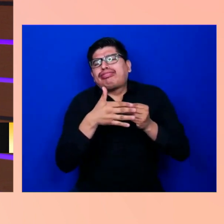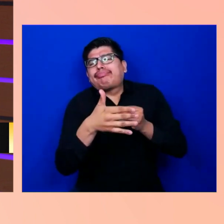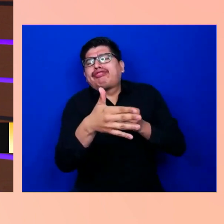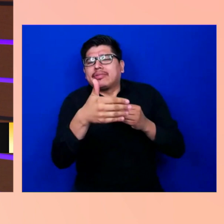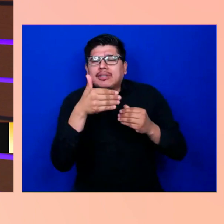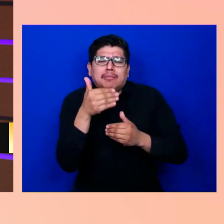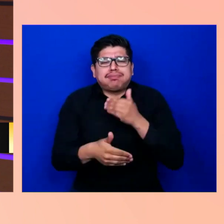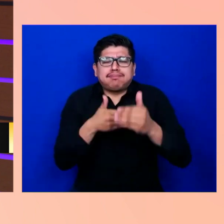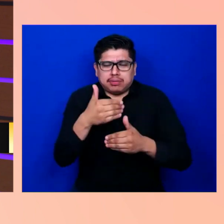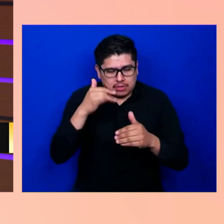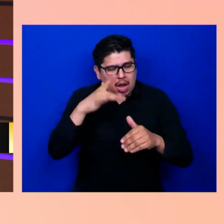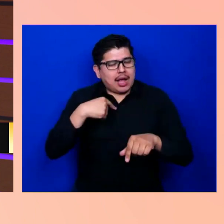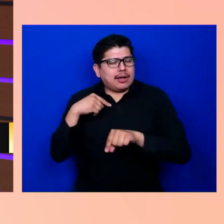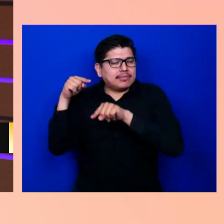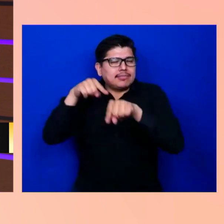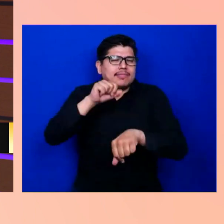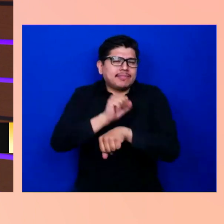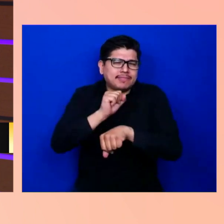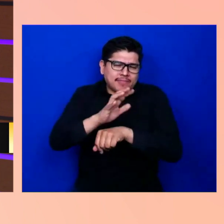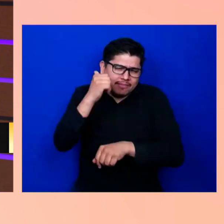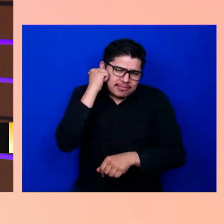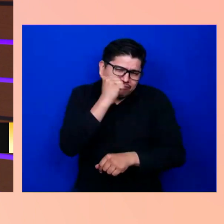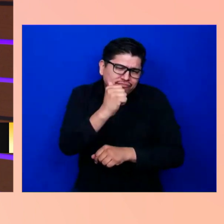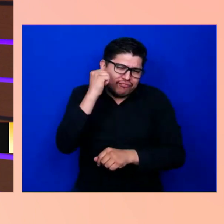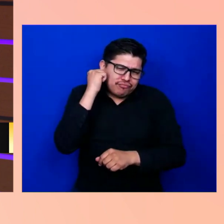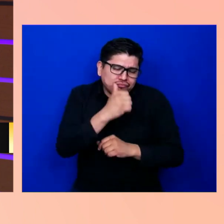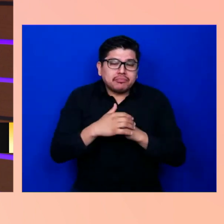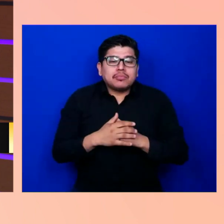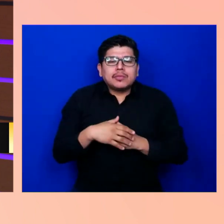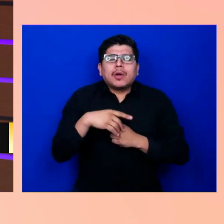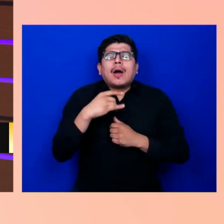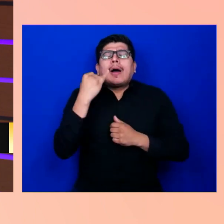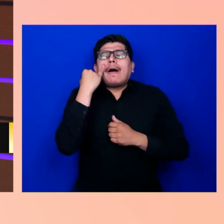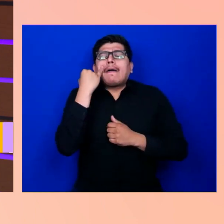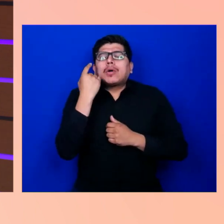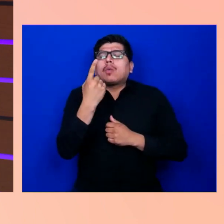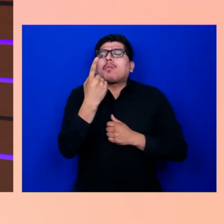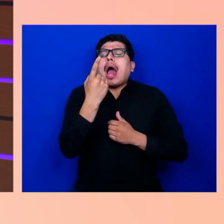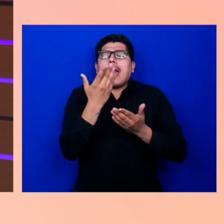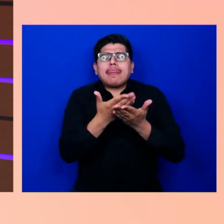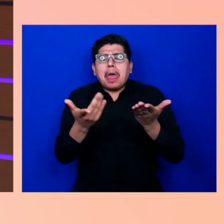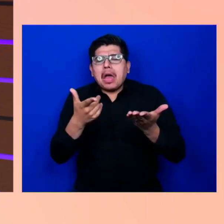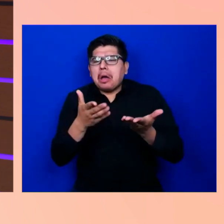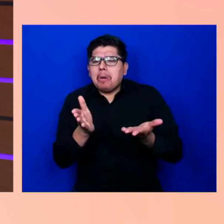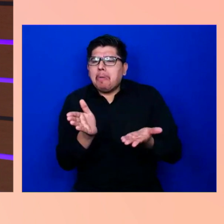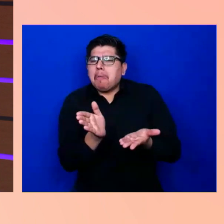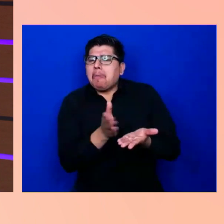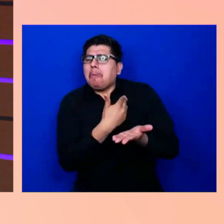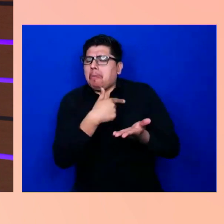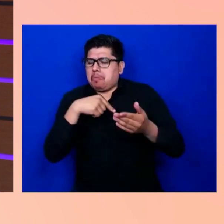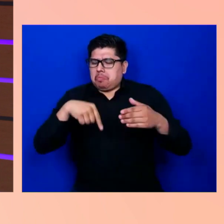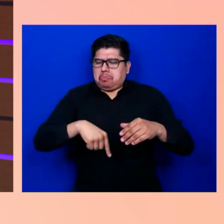If you take one thing away from today's session, I hope you'll remember that being a developer is